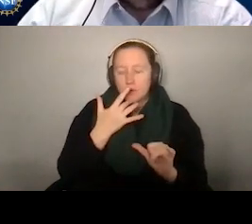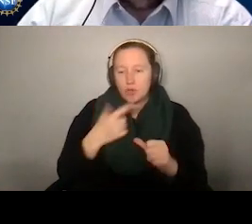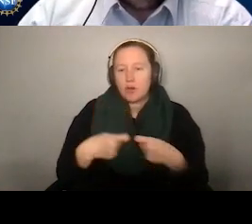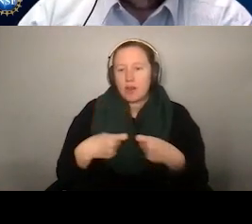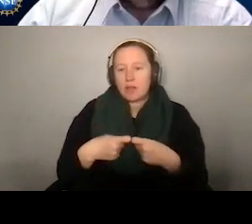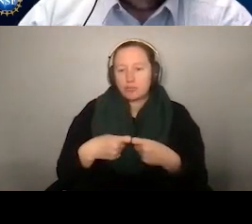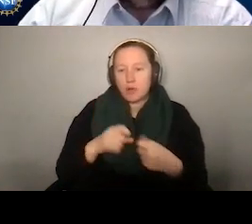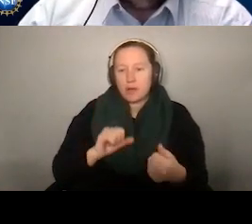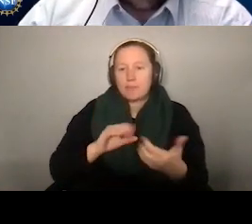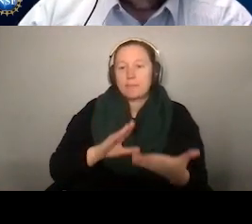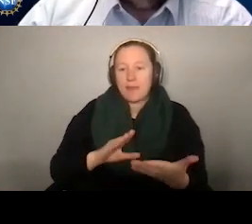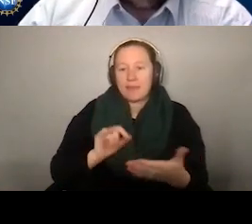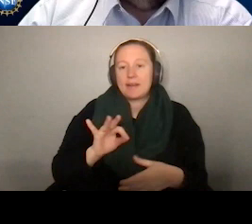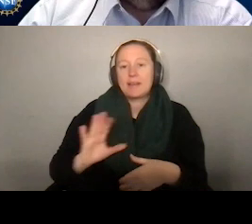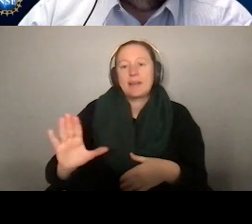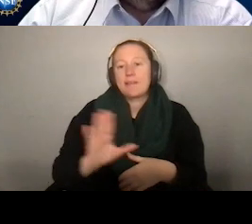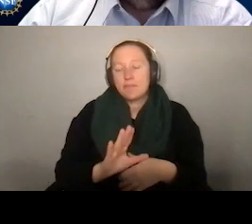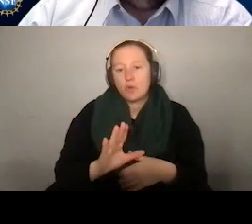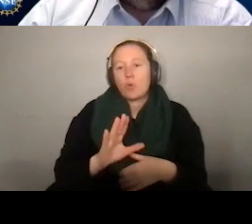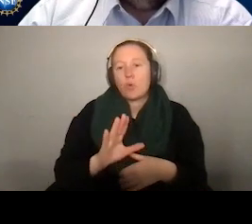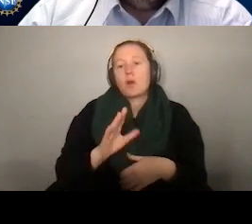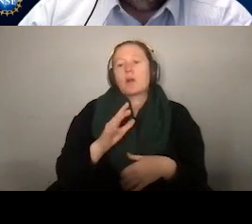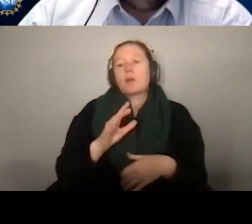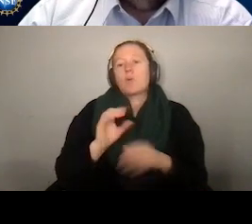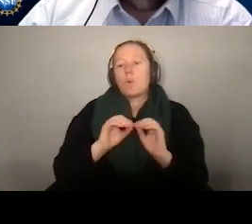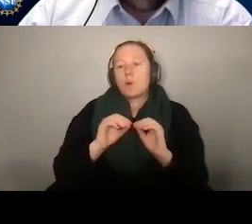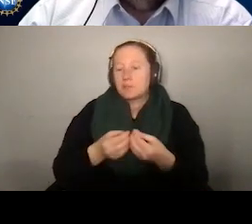But if your institution is currently unable to use pay.gov,